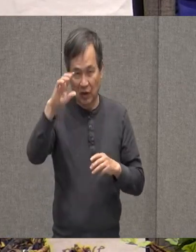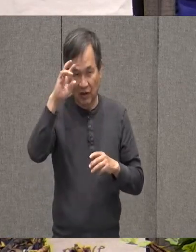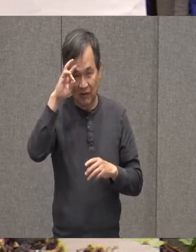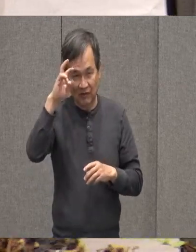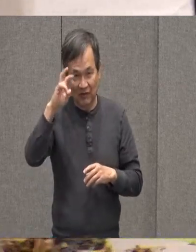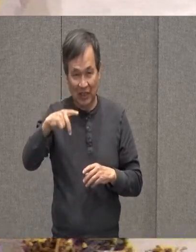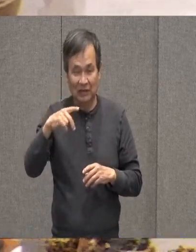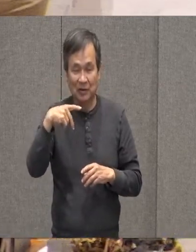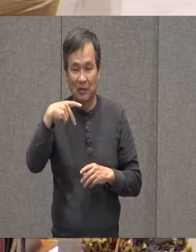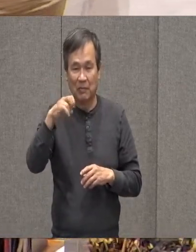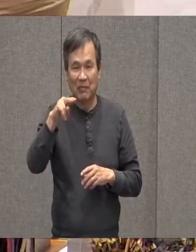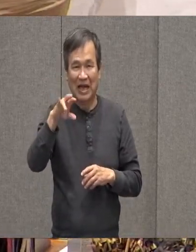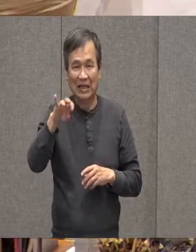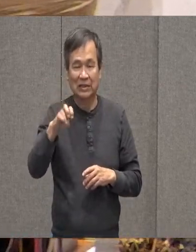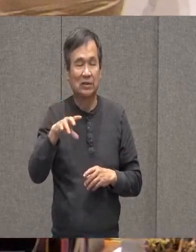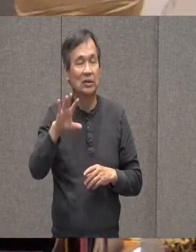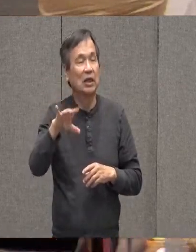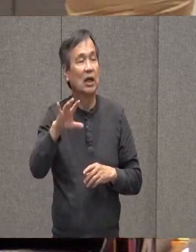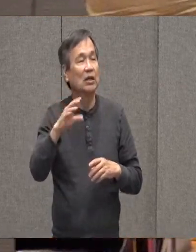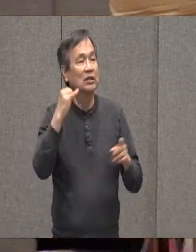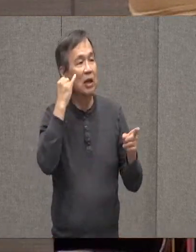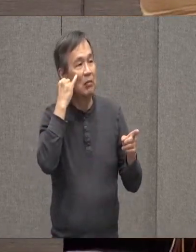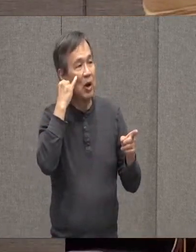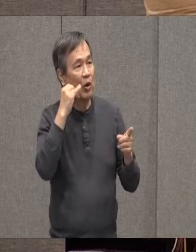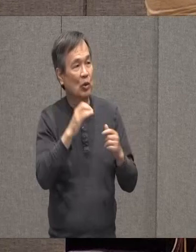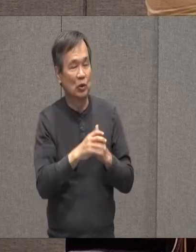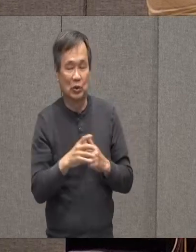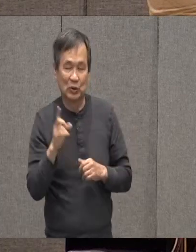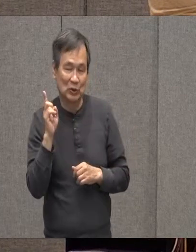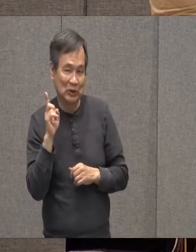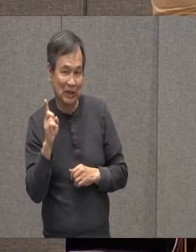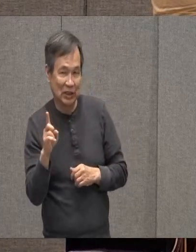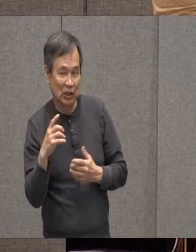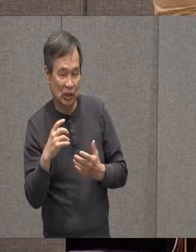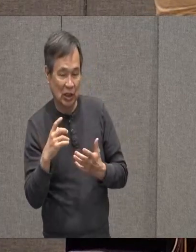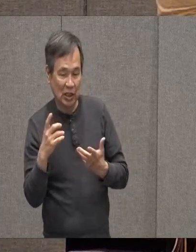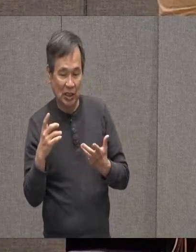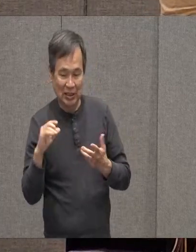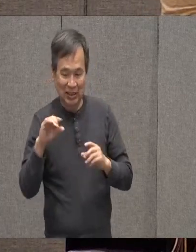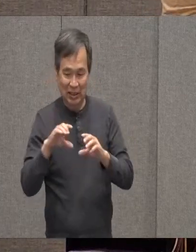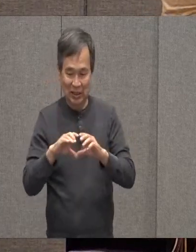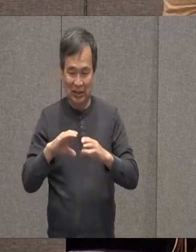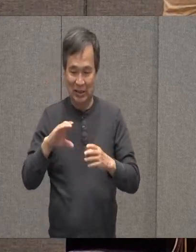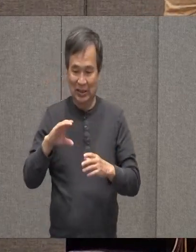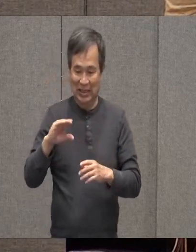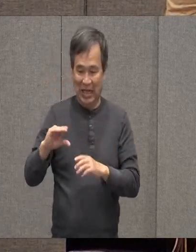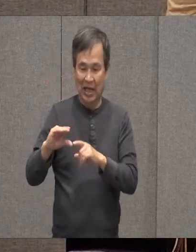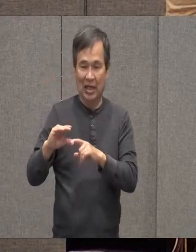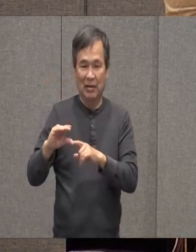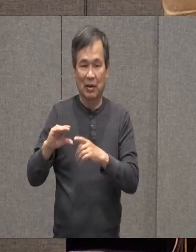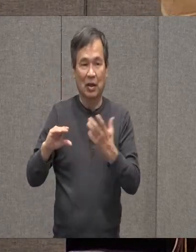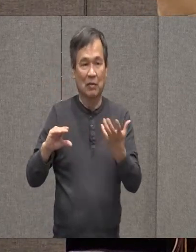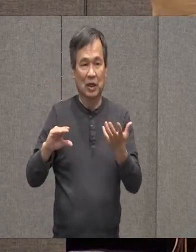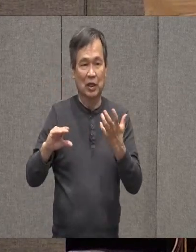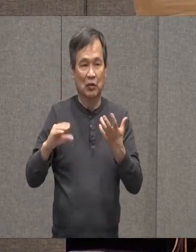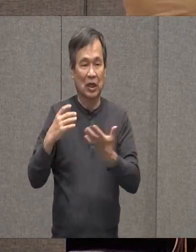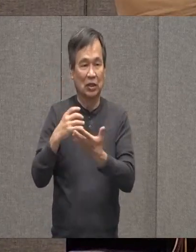How much more would he need to make to earn 1,000,000?